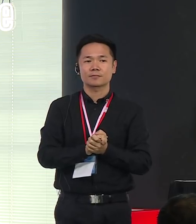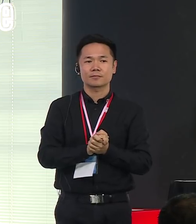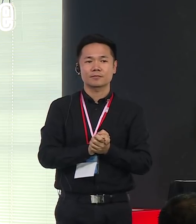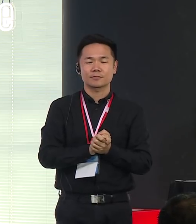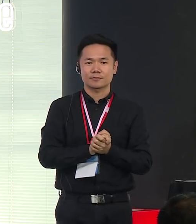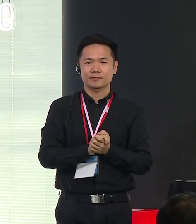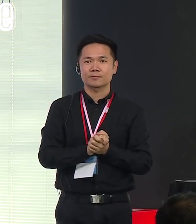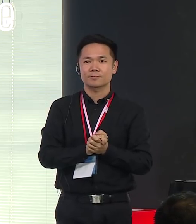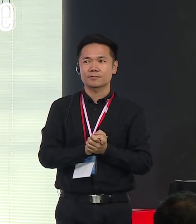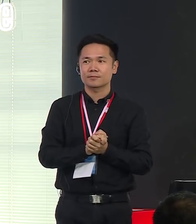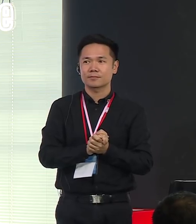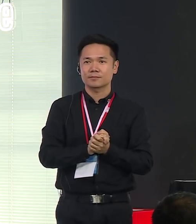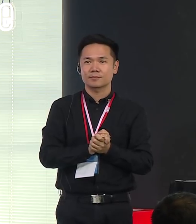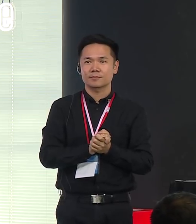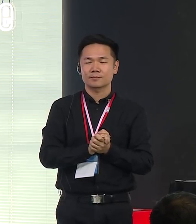where I myself participated, Mr.